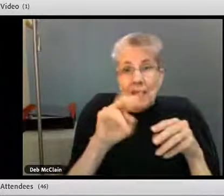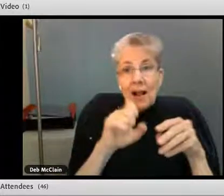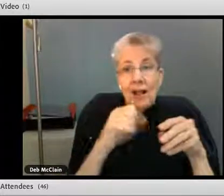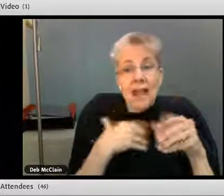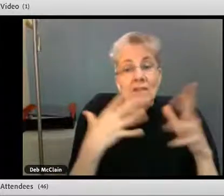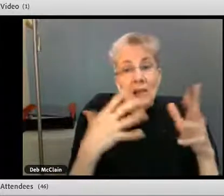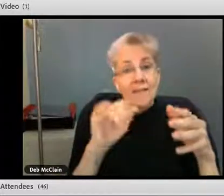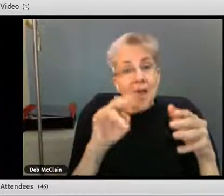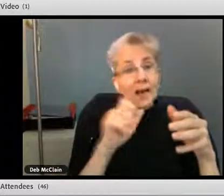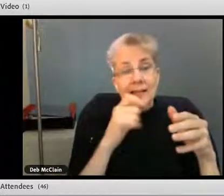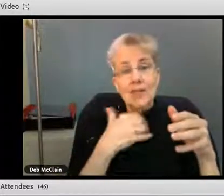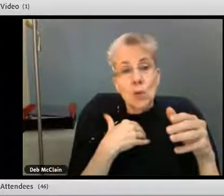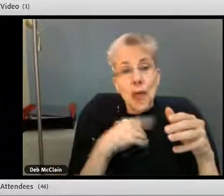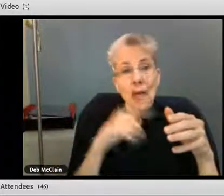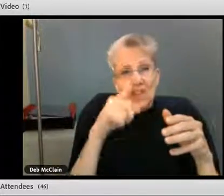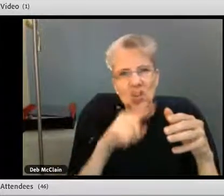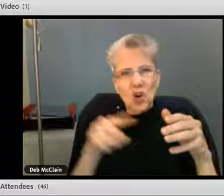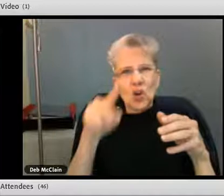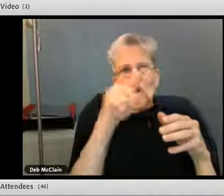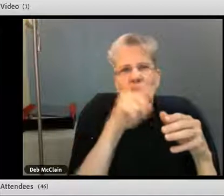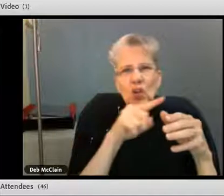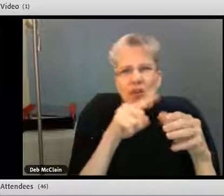You can kind of use them as clip art in some ways.